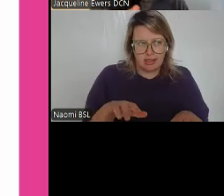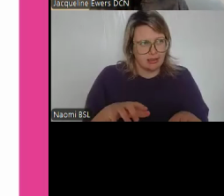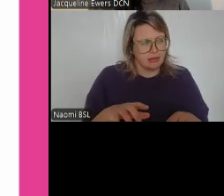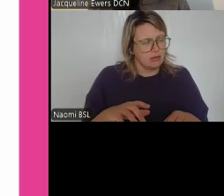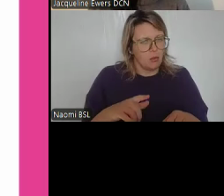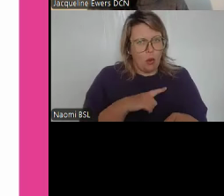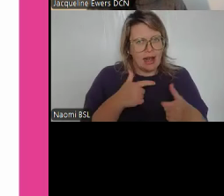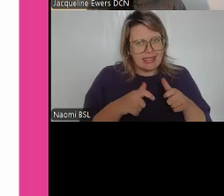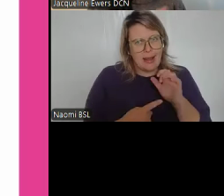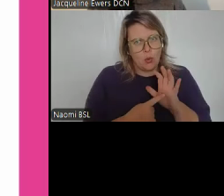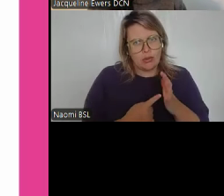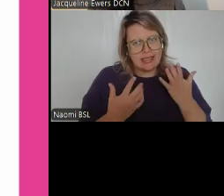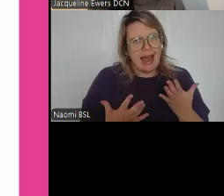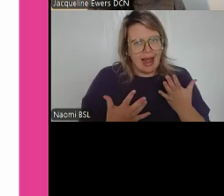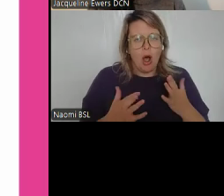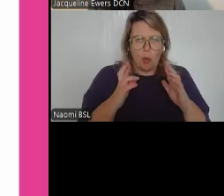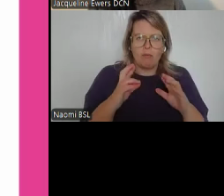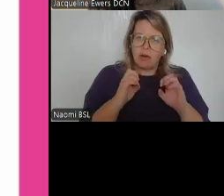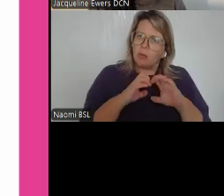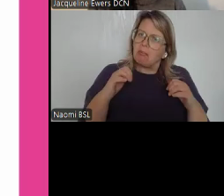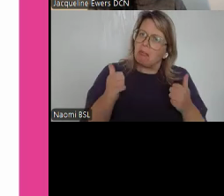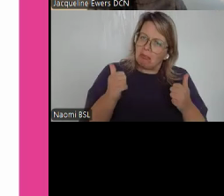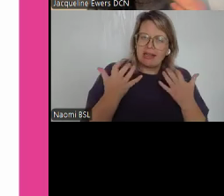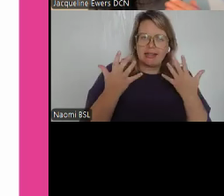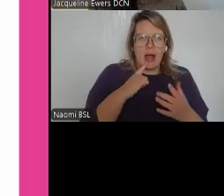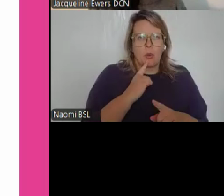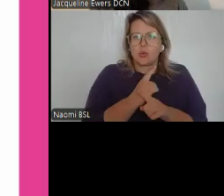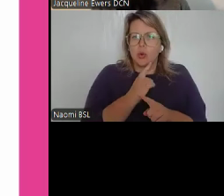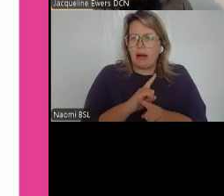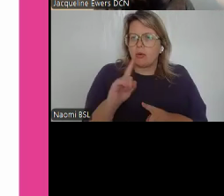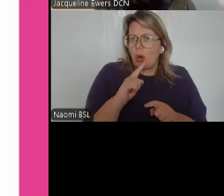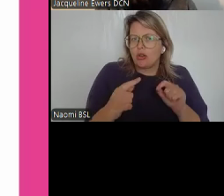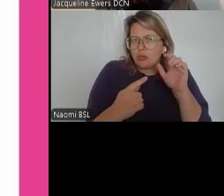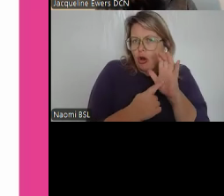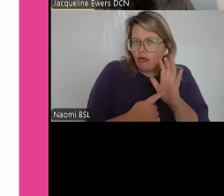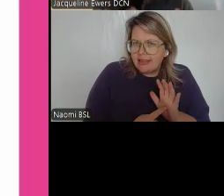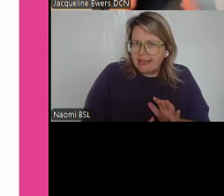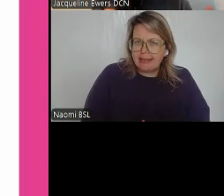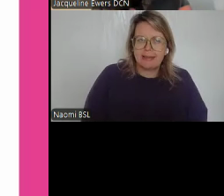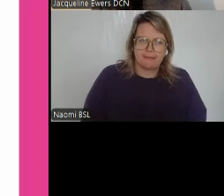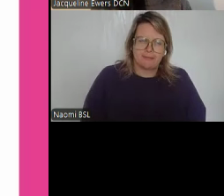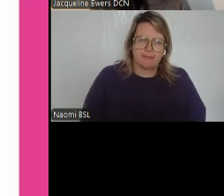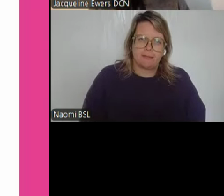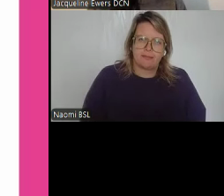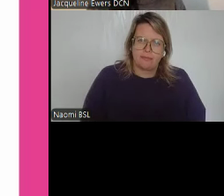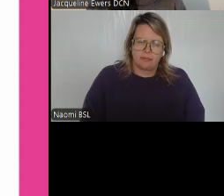Now we're just going to look at some key aspects of email. Some priorities. We're going to look at the--